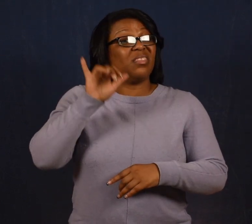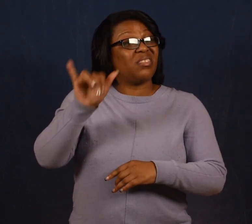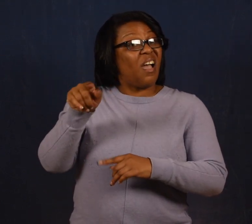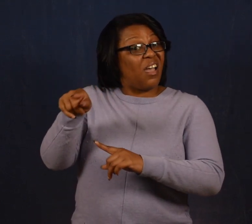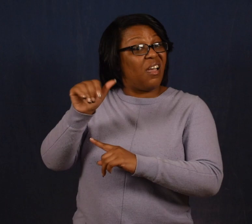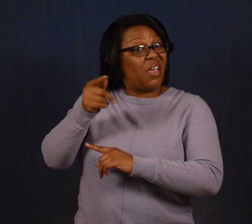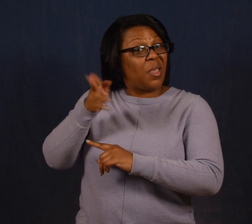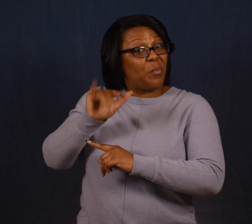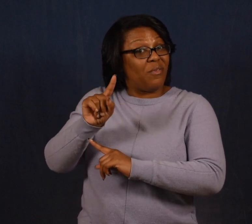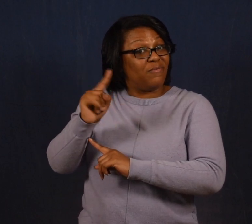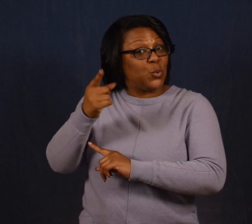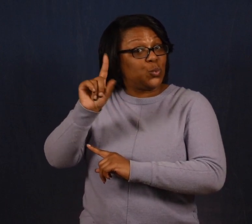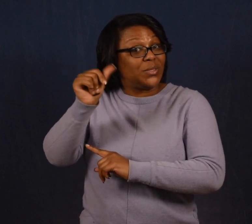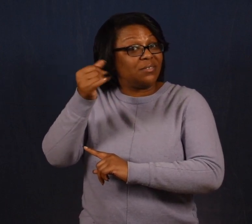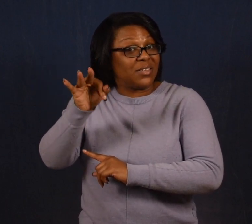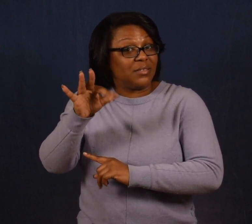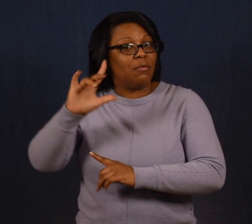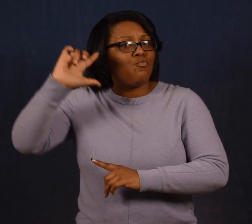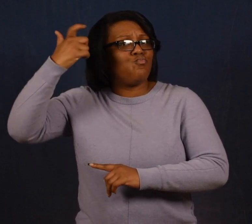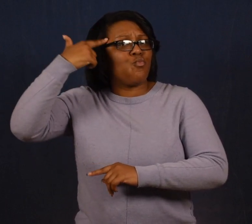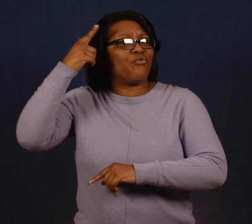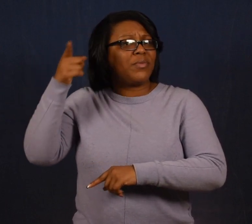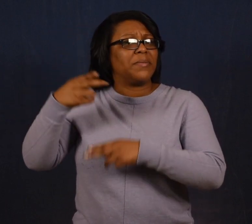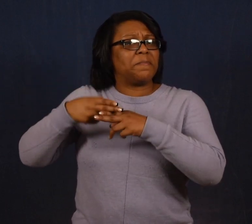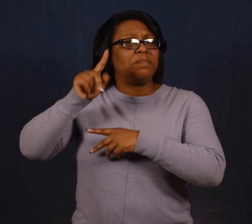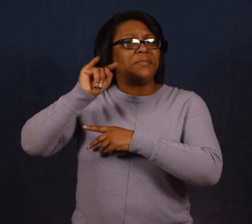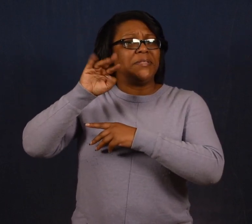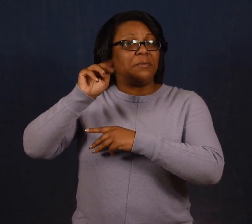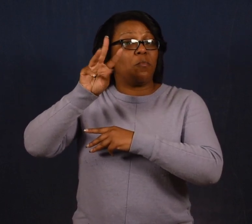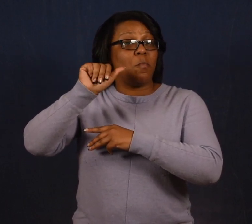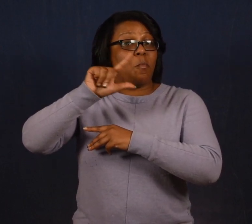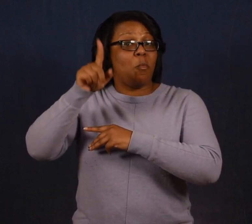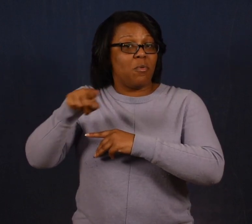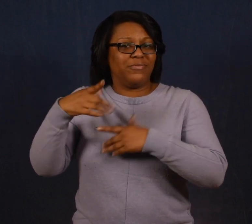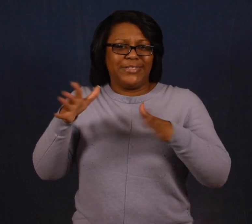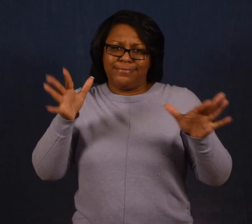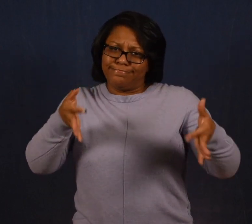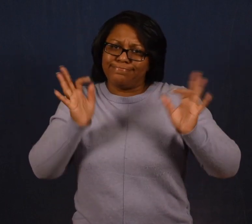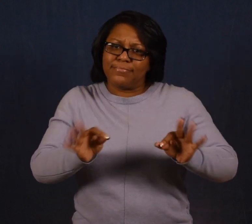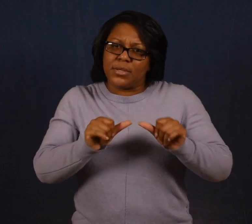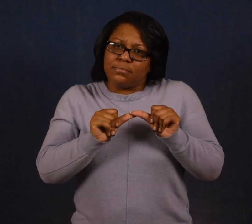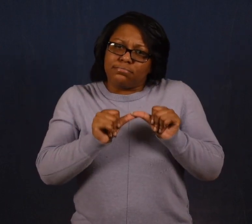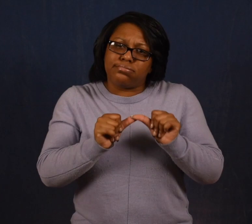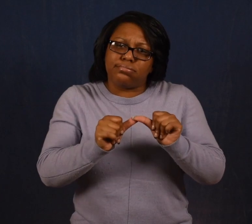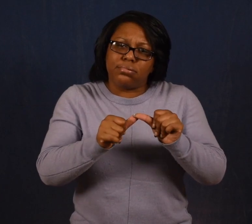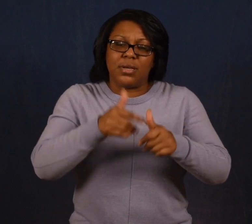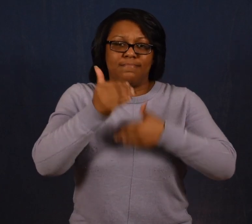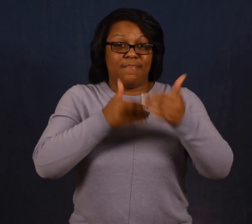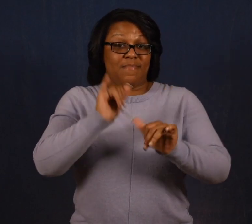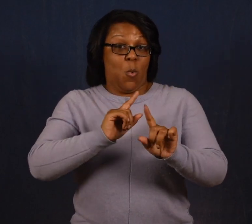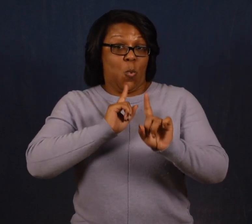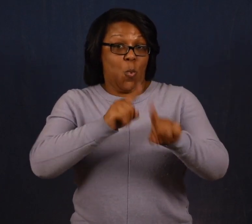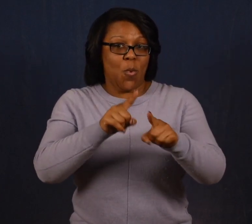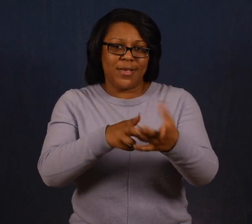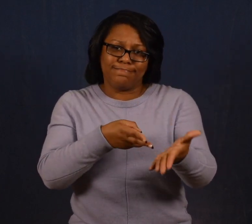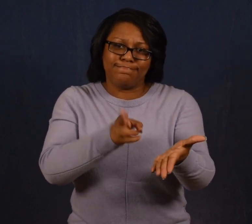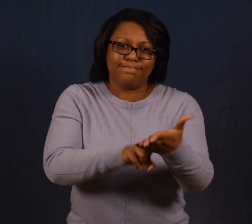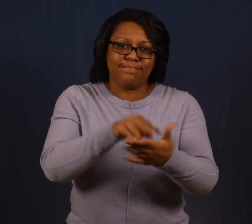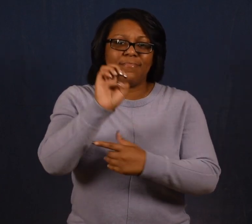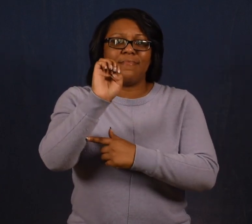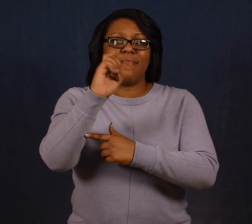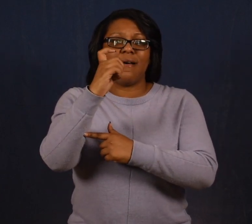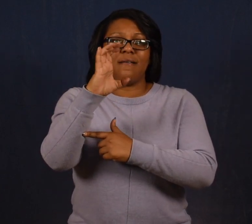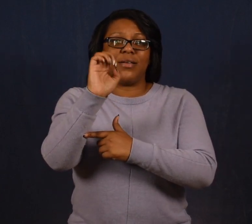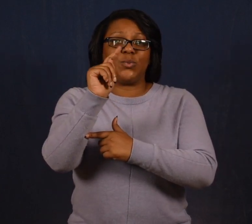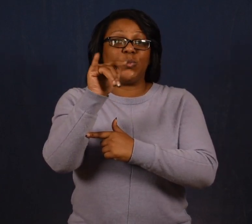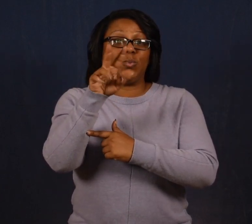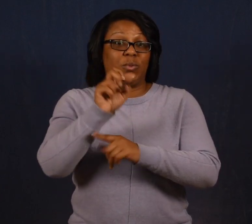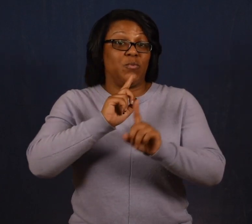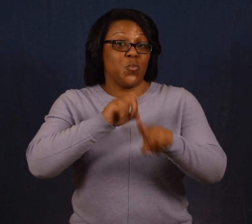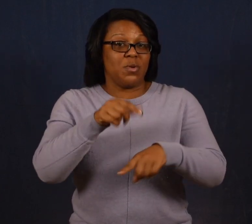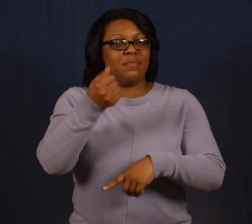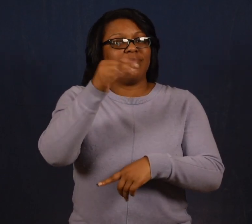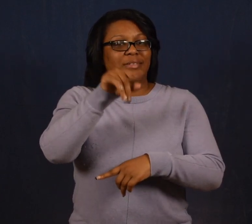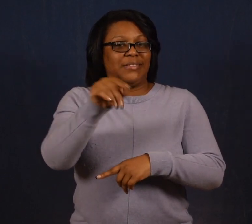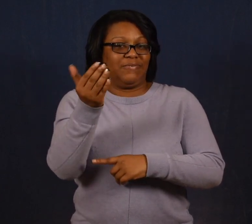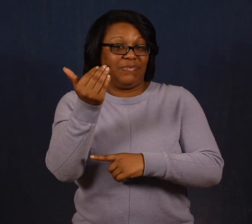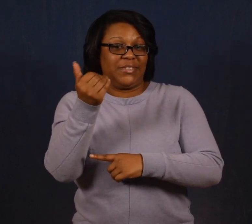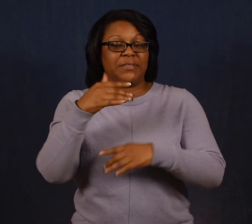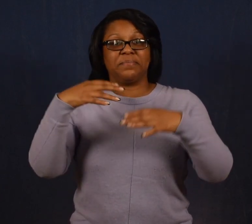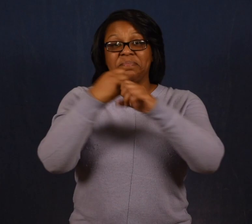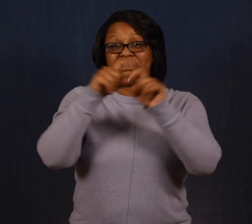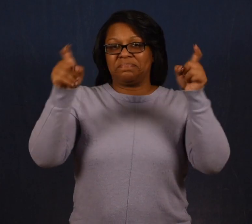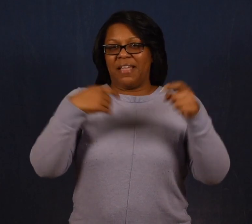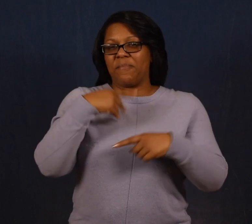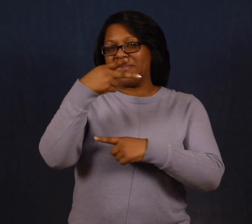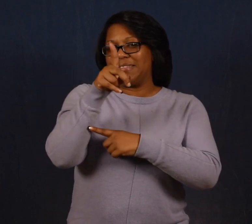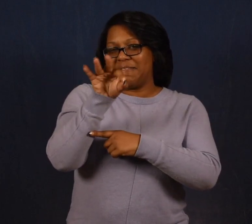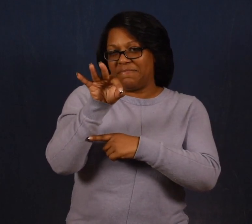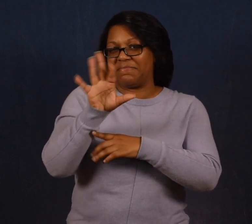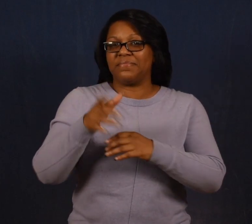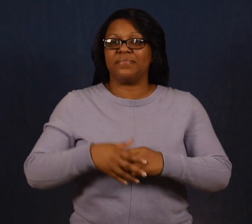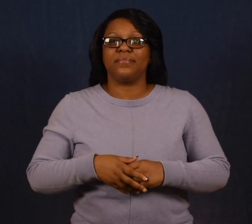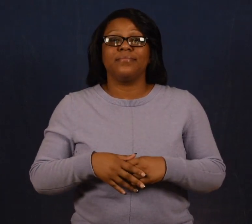On April 1, 2019, Governor Tim Walz decided to continue the order and signed Executive Order 19-15 (PDF),